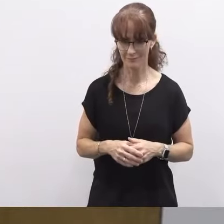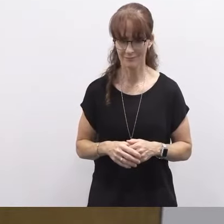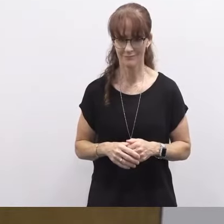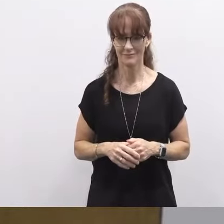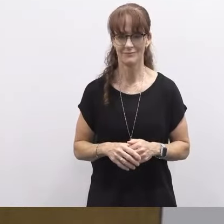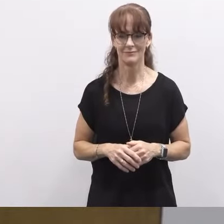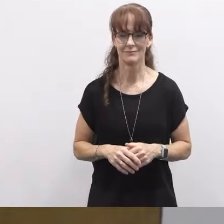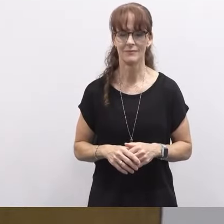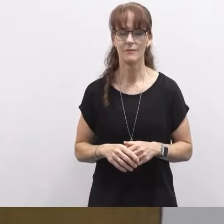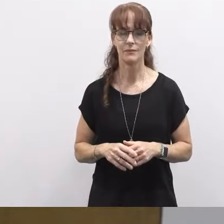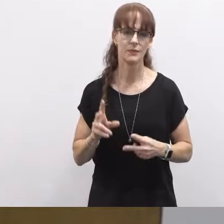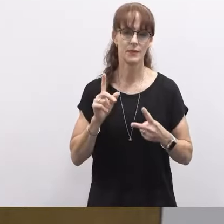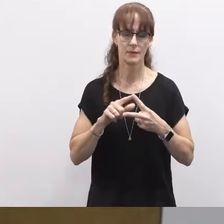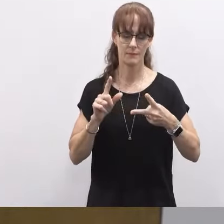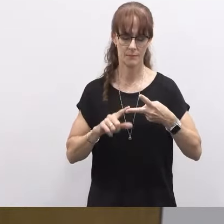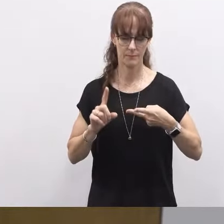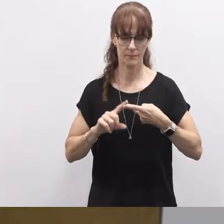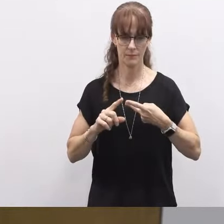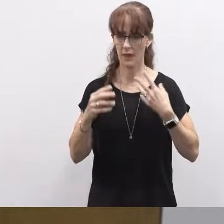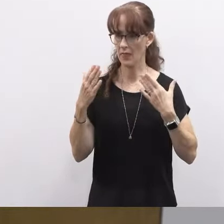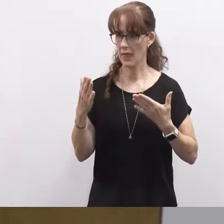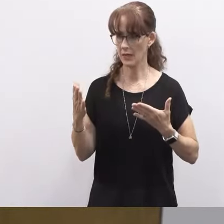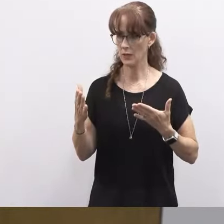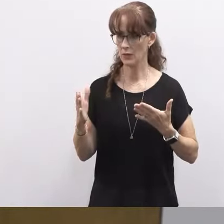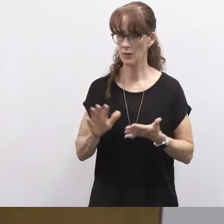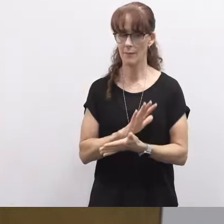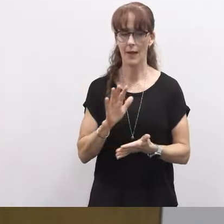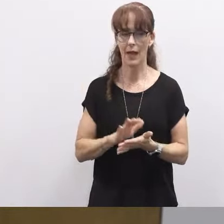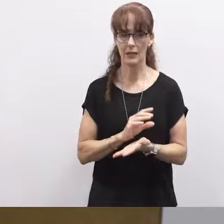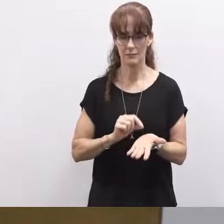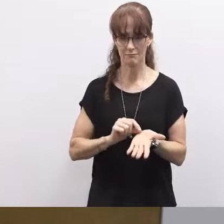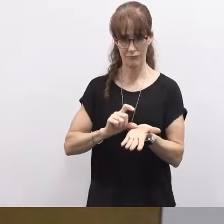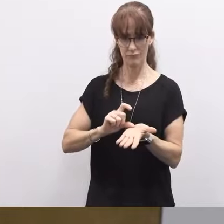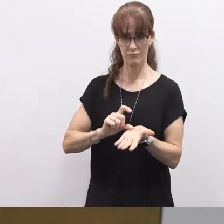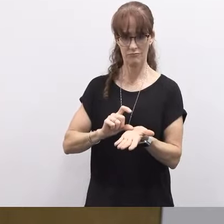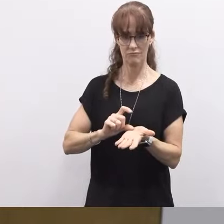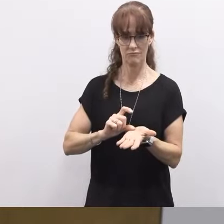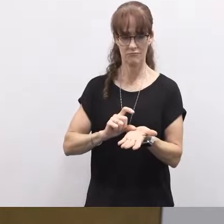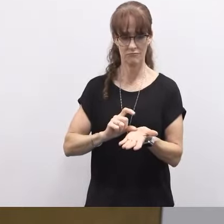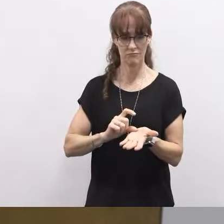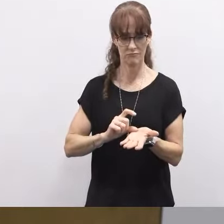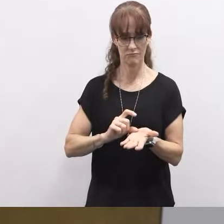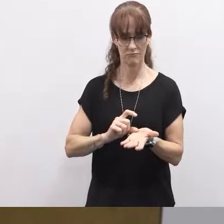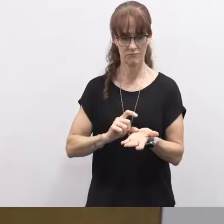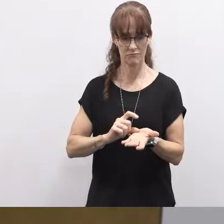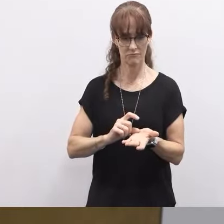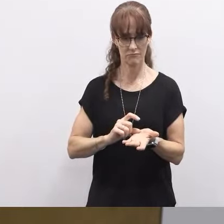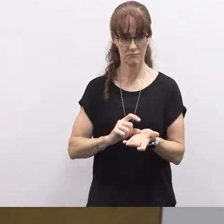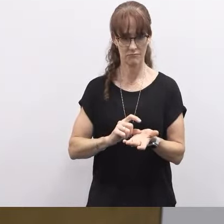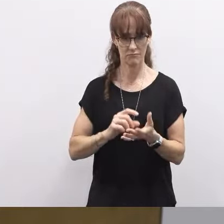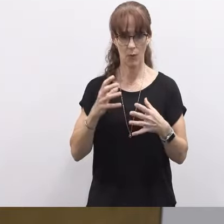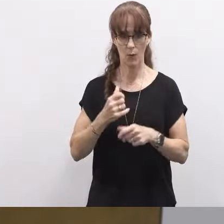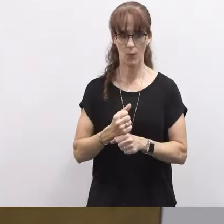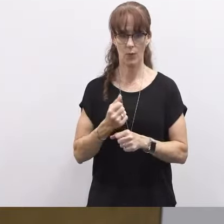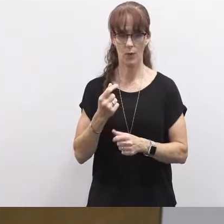So two things. First, I just wanna thank you for the packet. I think that the packet is definitely more concise than what we've received in the past.